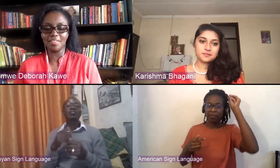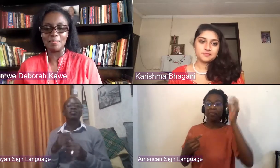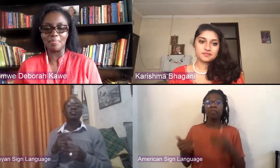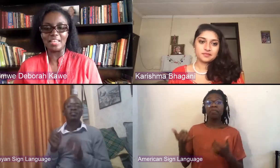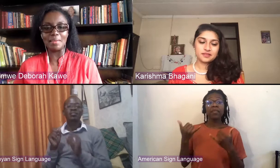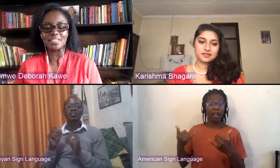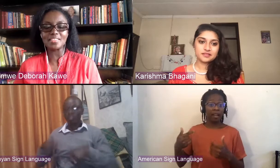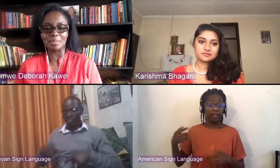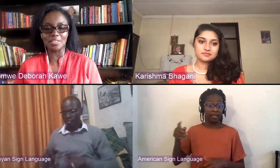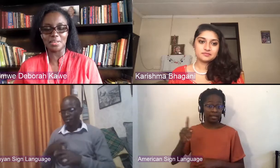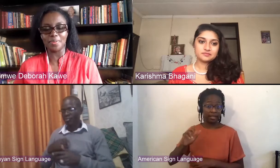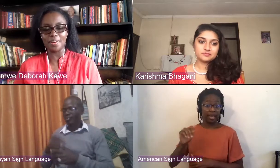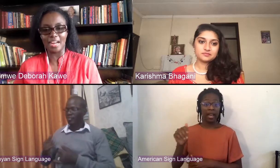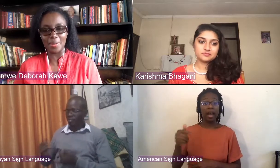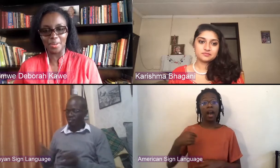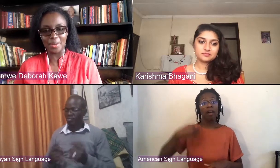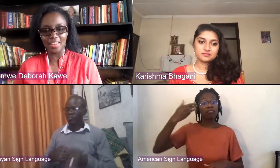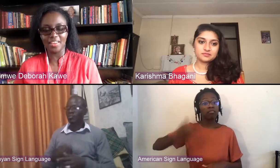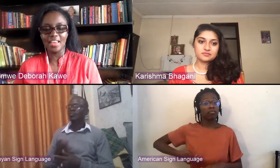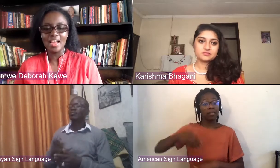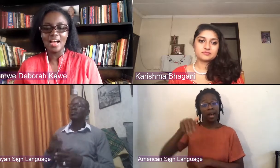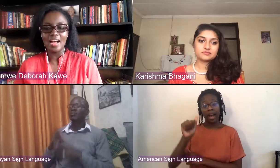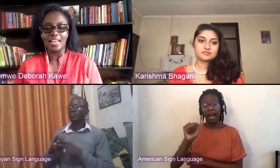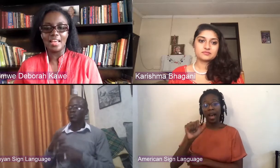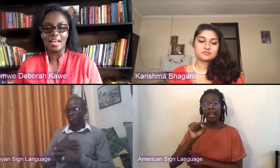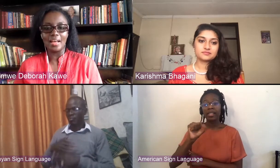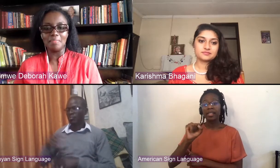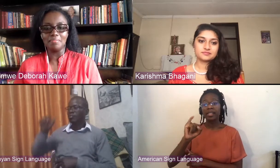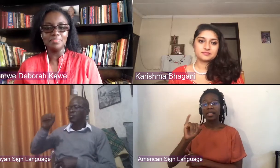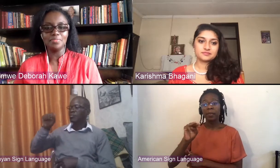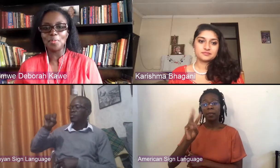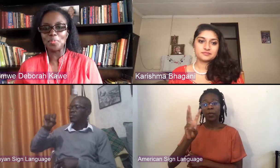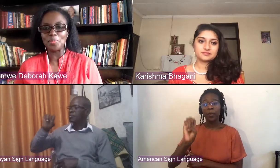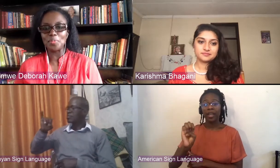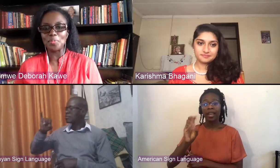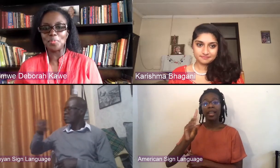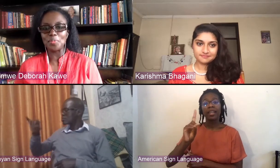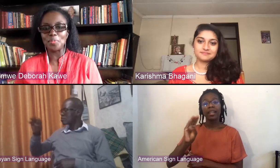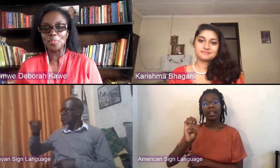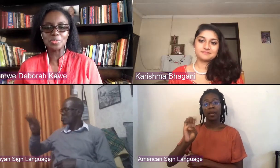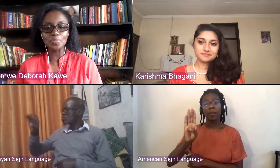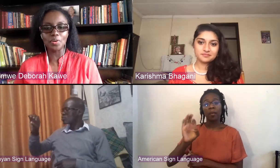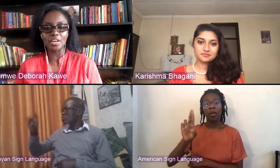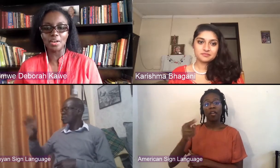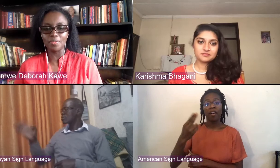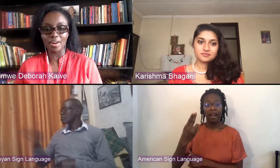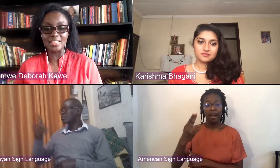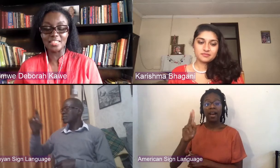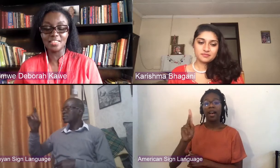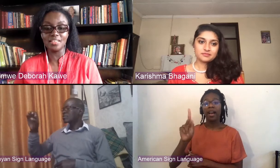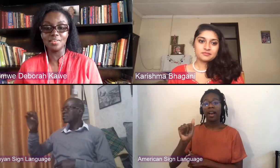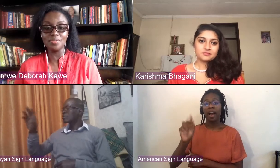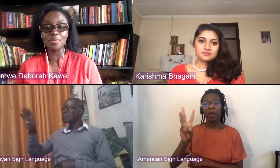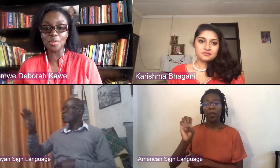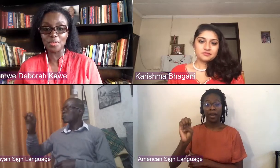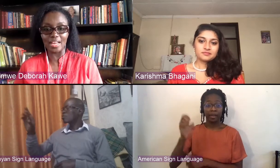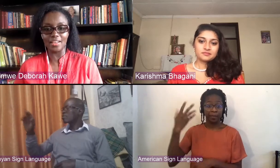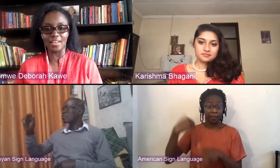My name is Asiimwe Deborah Kawe. I am from Uganda. Was born and raised in rural Uganda